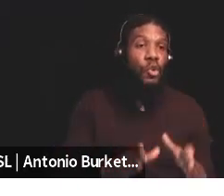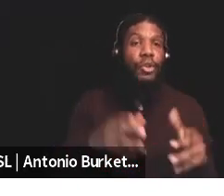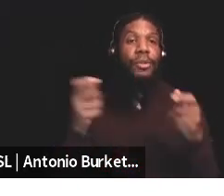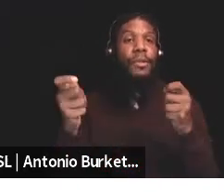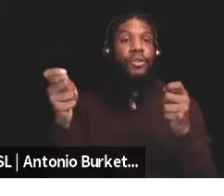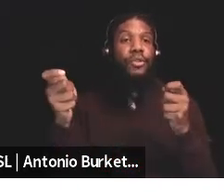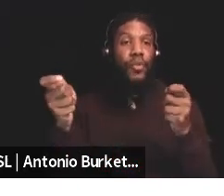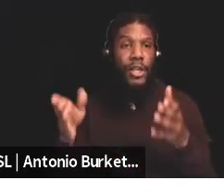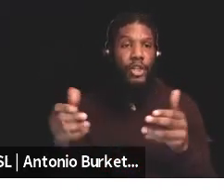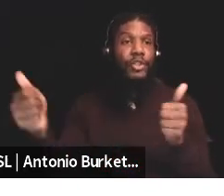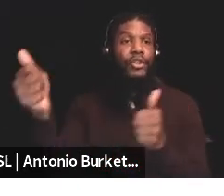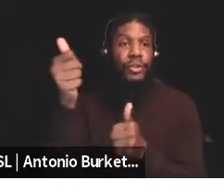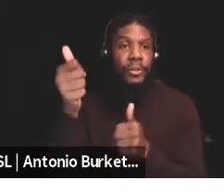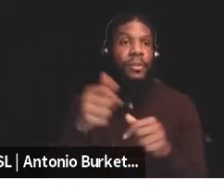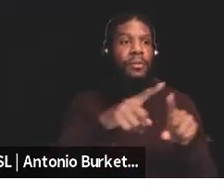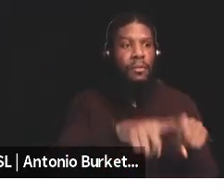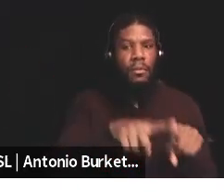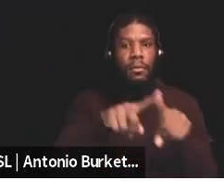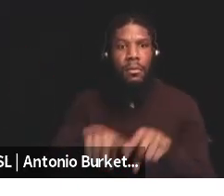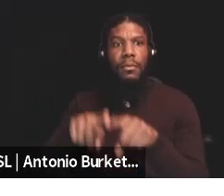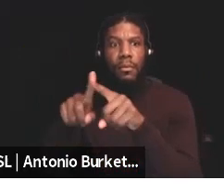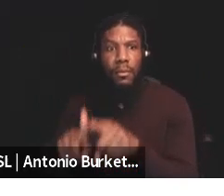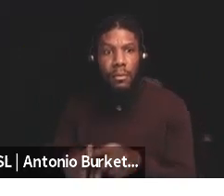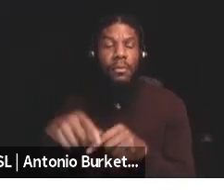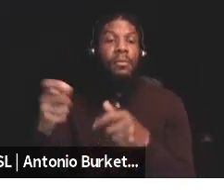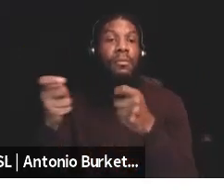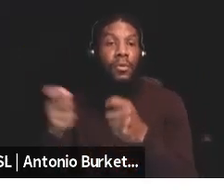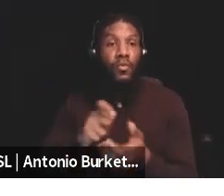between administrators, and between administrators and the writing center community--interdependence